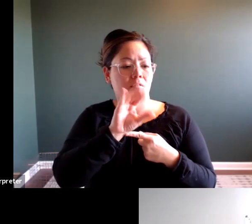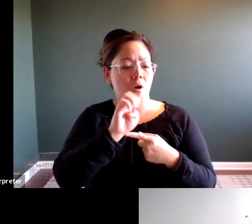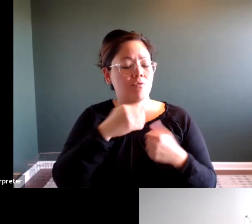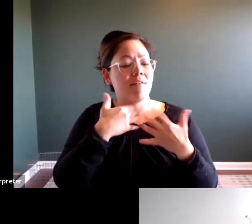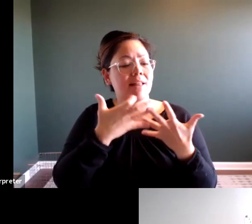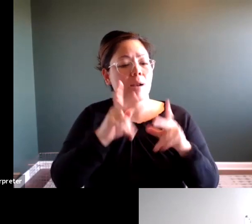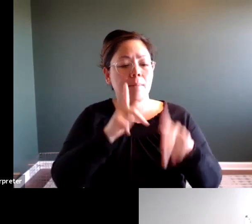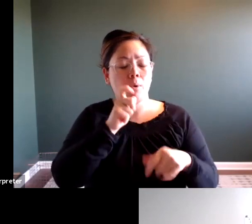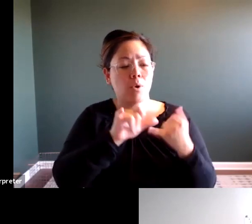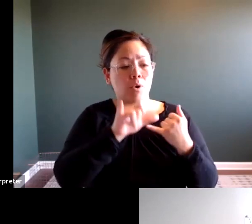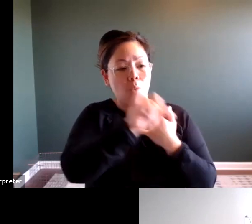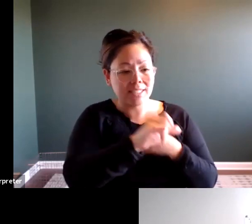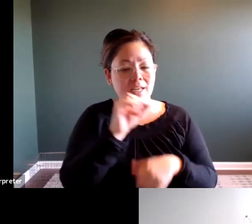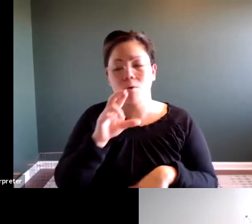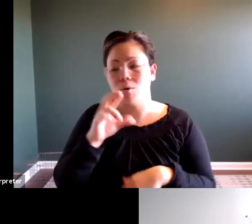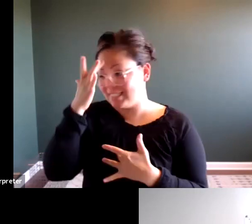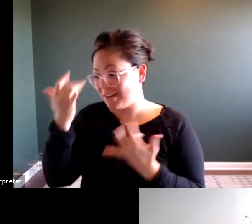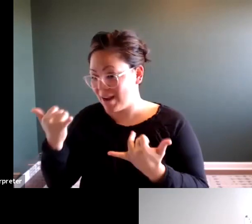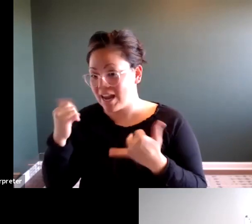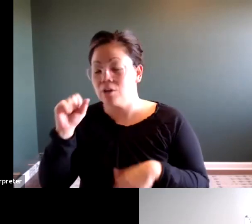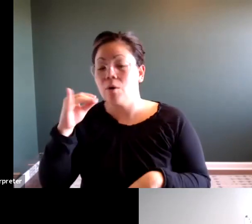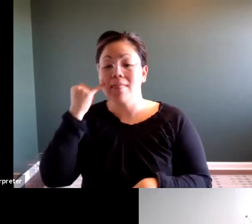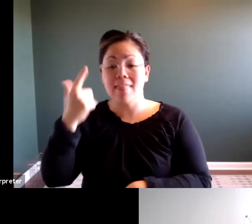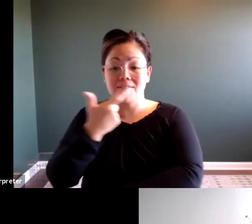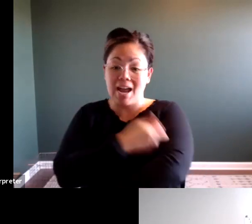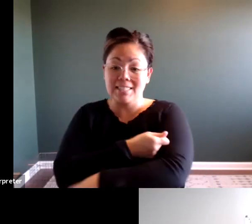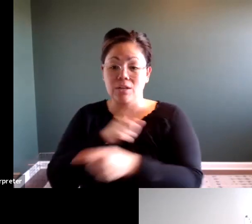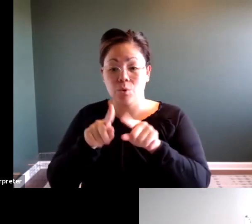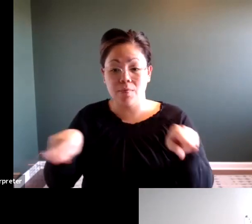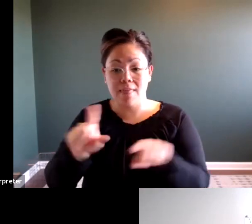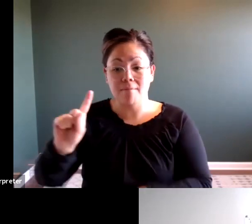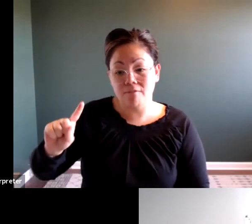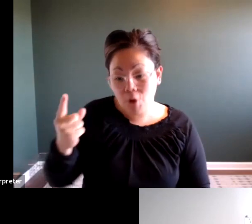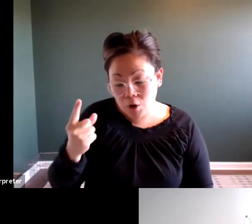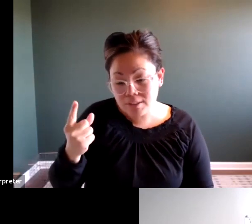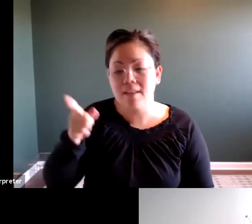on quarantine or sick right now. And so by getting the vaccine in them, then they're available to take care of people.